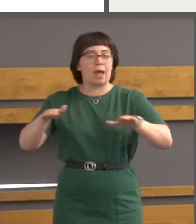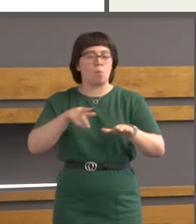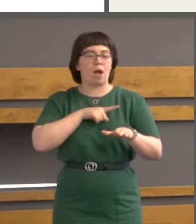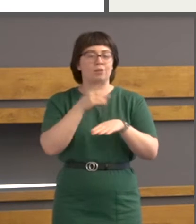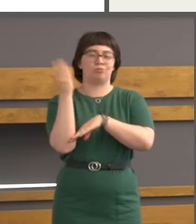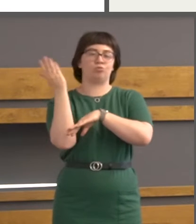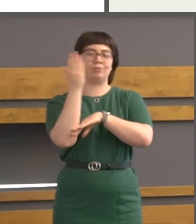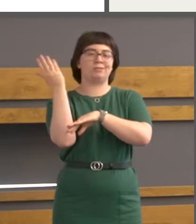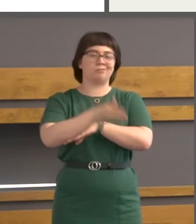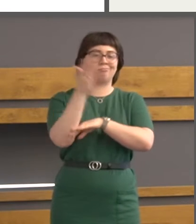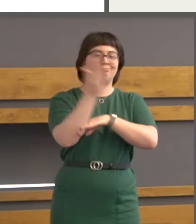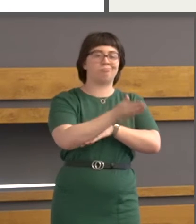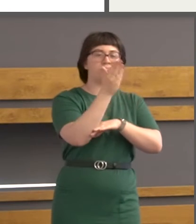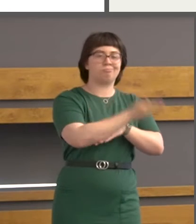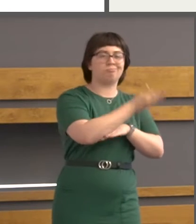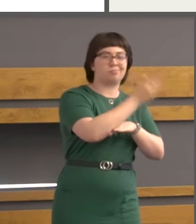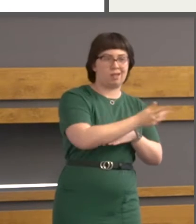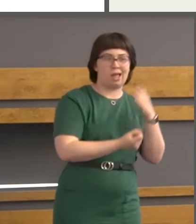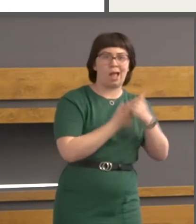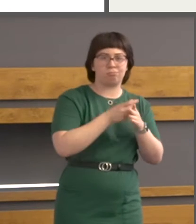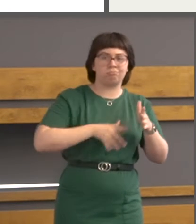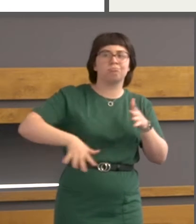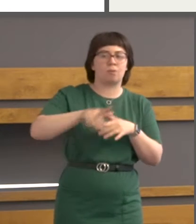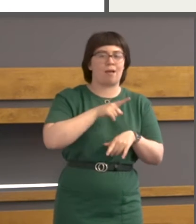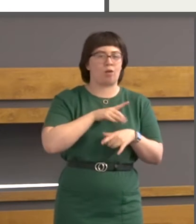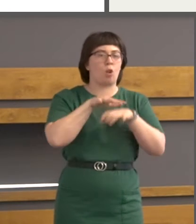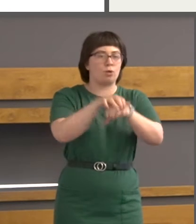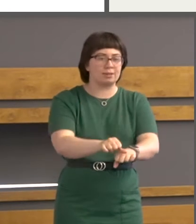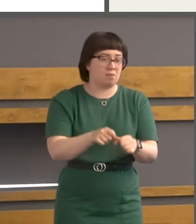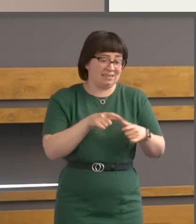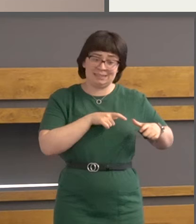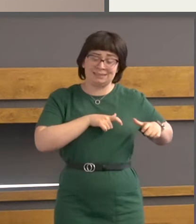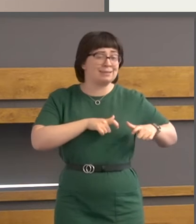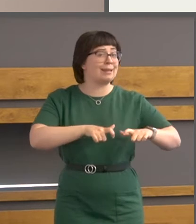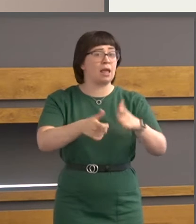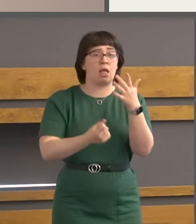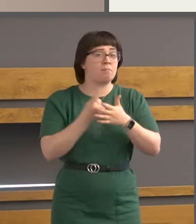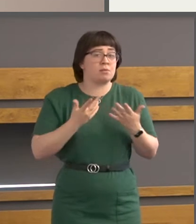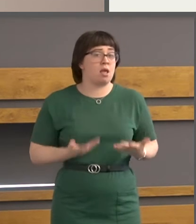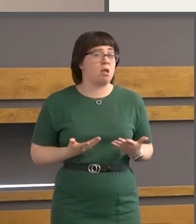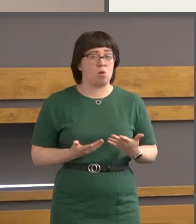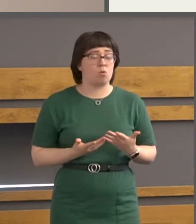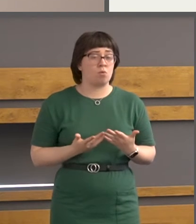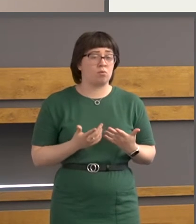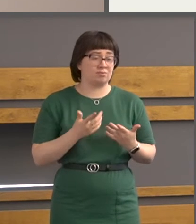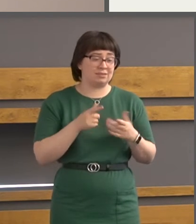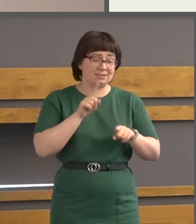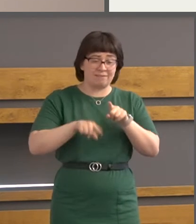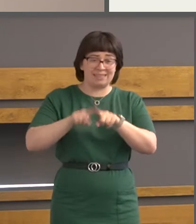which, you know, was happening through colonialism, but is also continuing to happen now in states like Chhattisgarh.